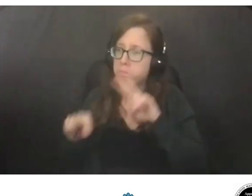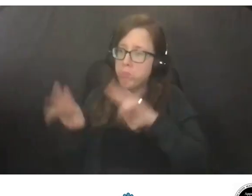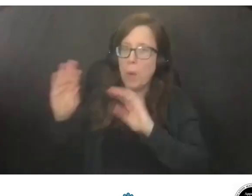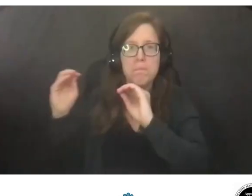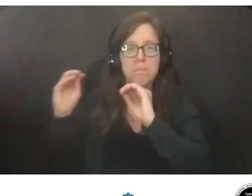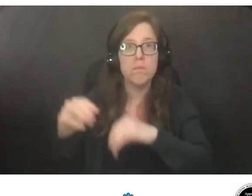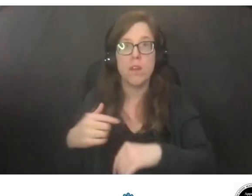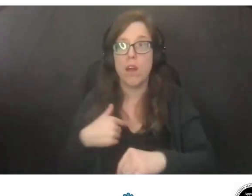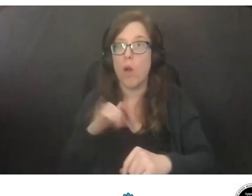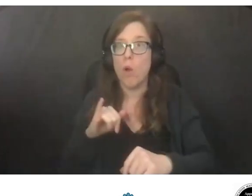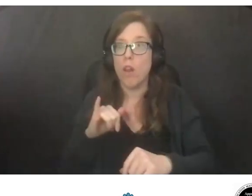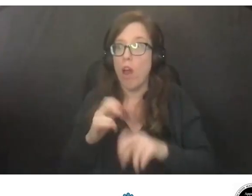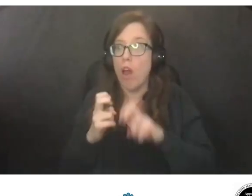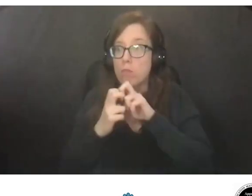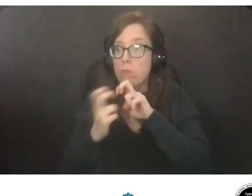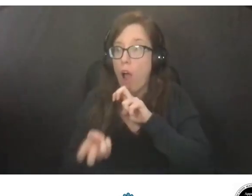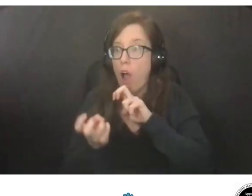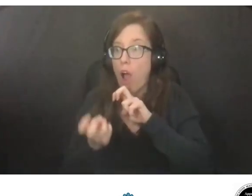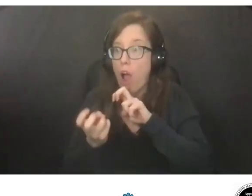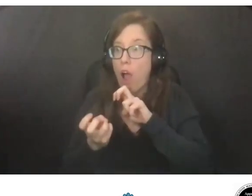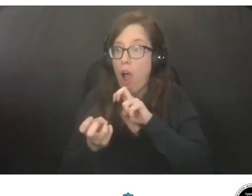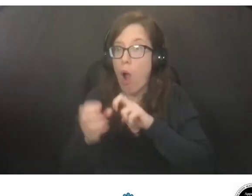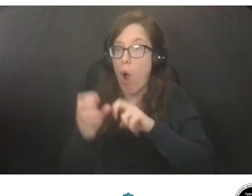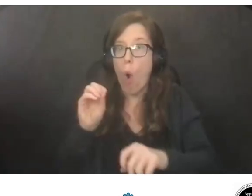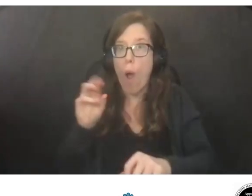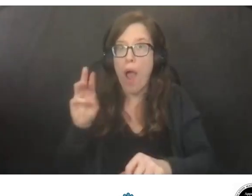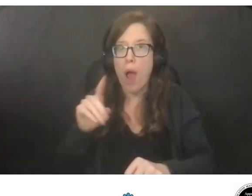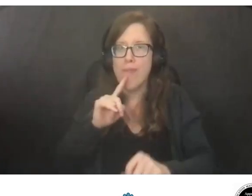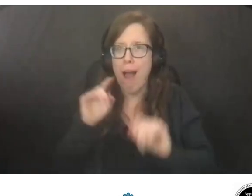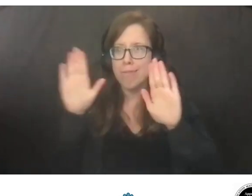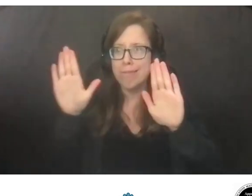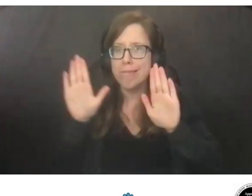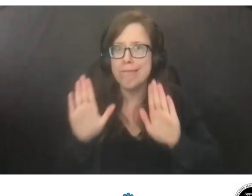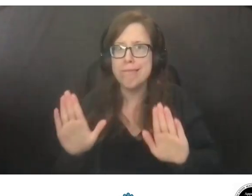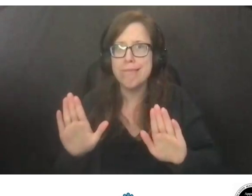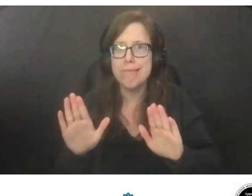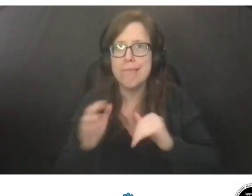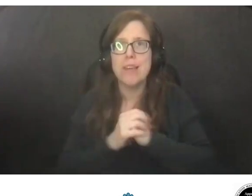And I was like, Oh, my gosh, O&M is the coolest thing. They